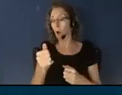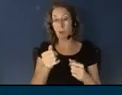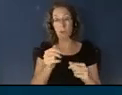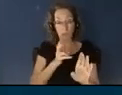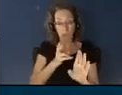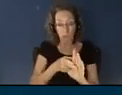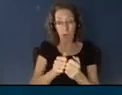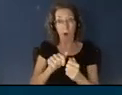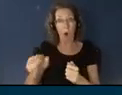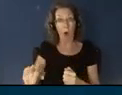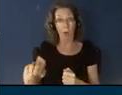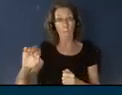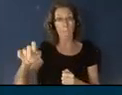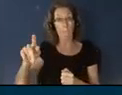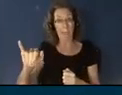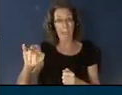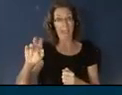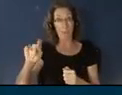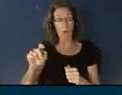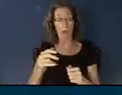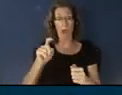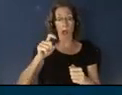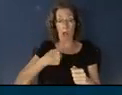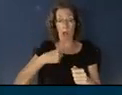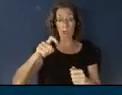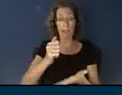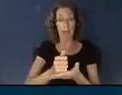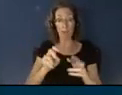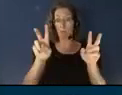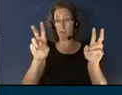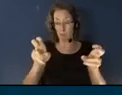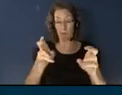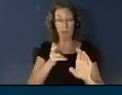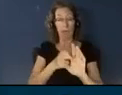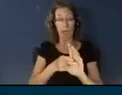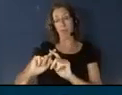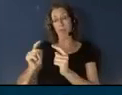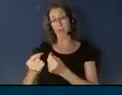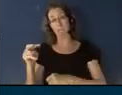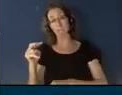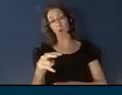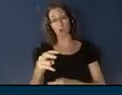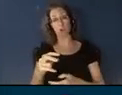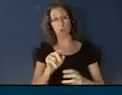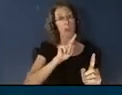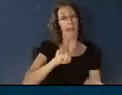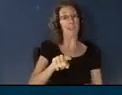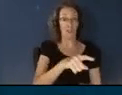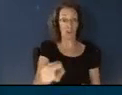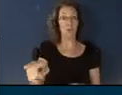need help space and post for help and our Pac Rim team is monitoring that regularly. So I will see